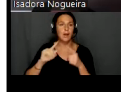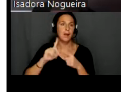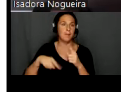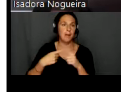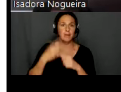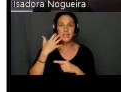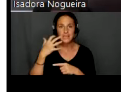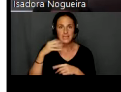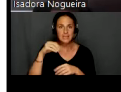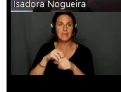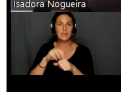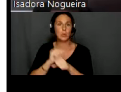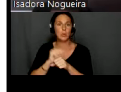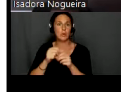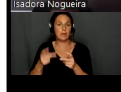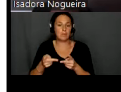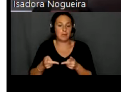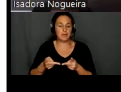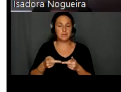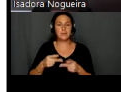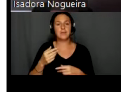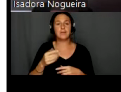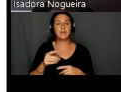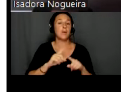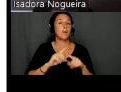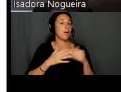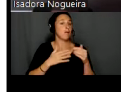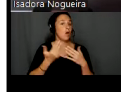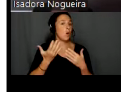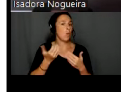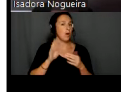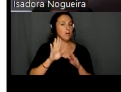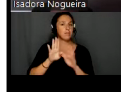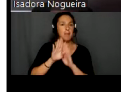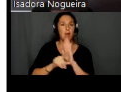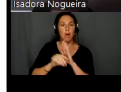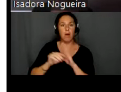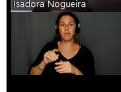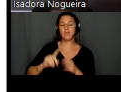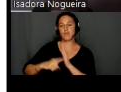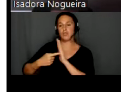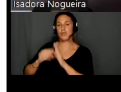First I wanted to give background on origins of our collaboration and these stories you're about to see.